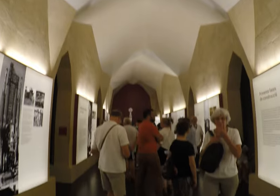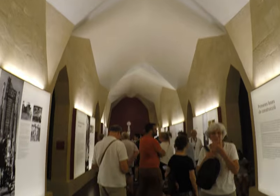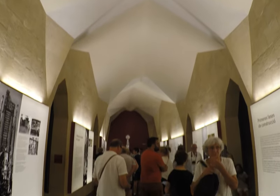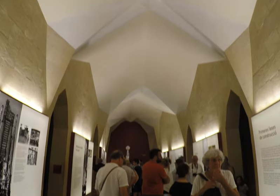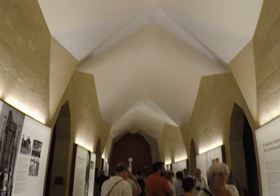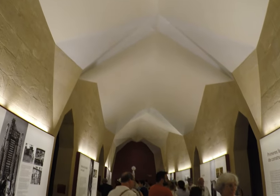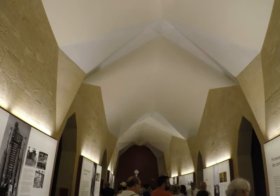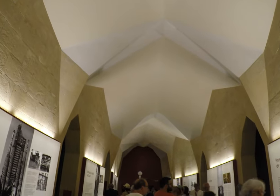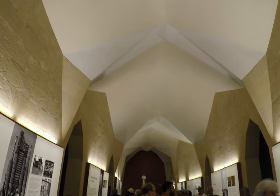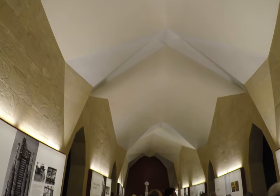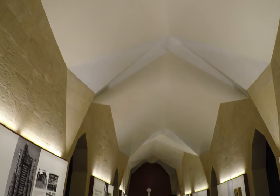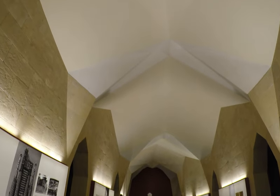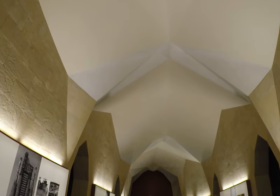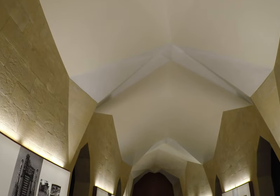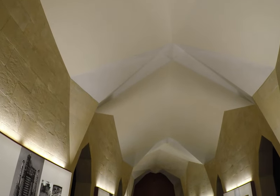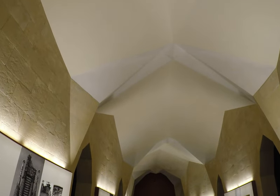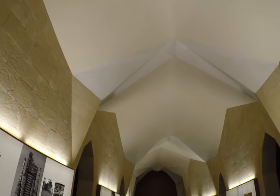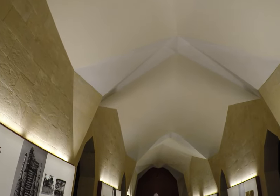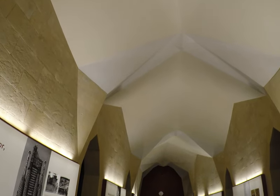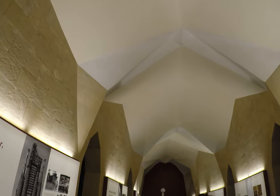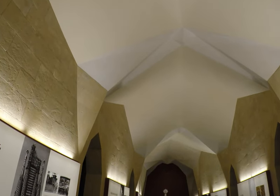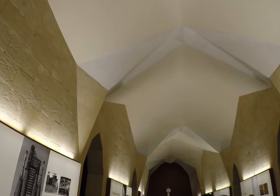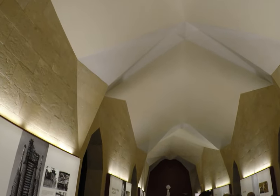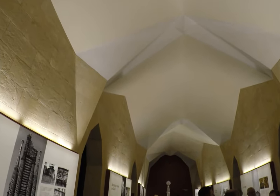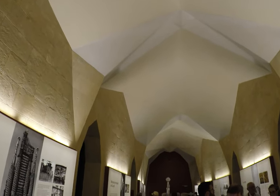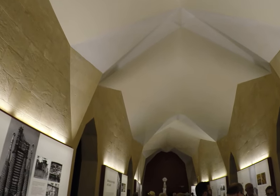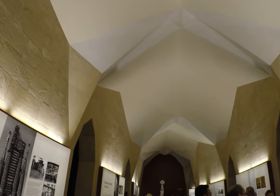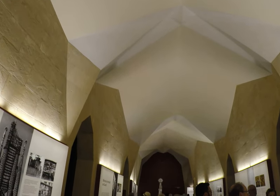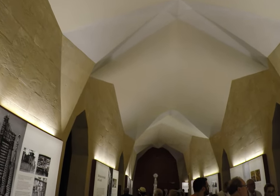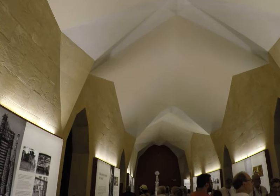THE STUDIO-WORKSHOP, A SPACE FOR IMAGINATION